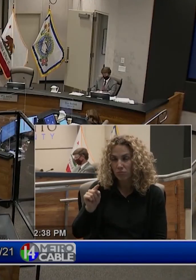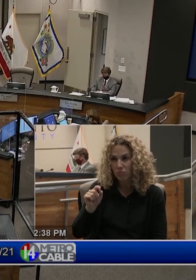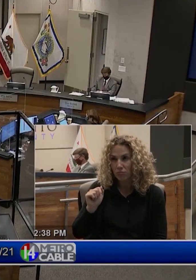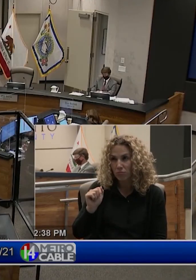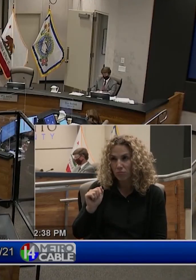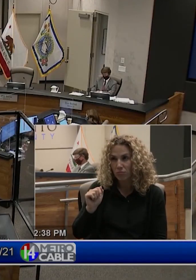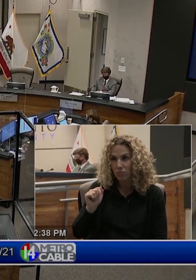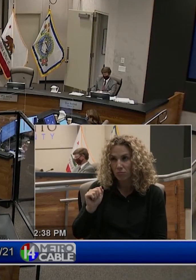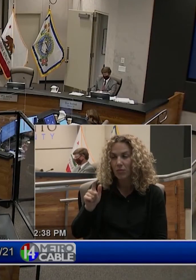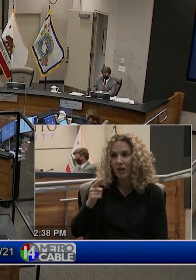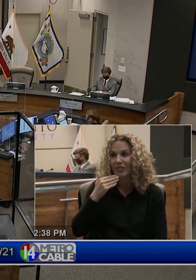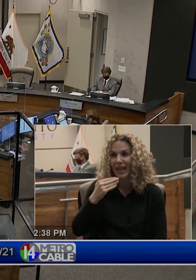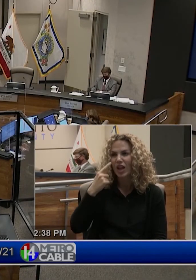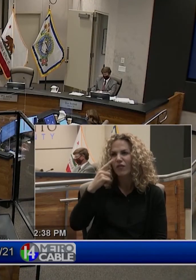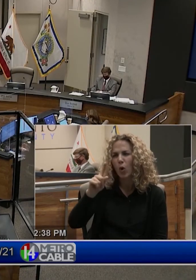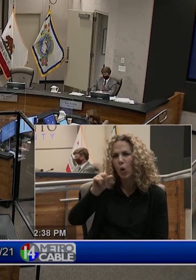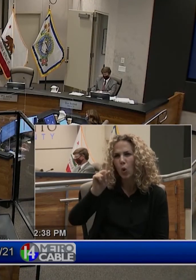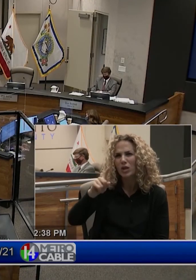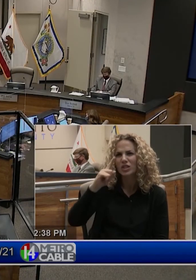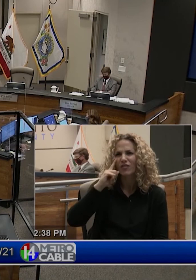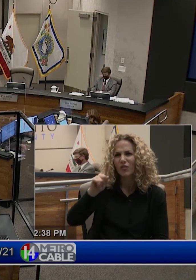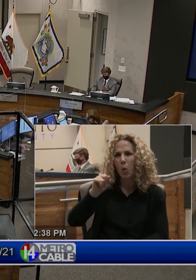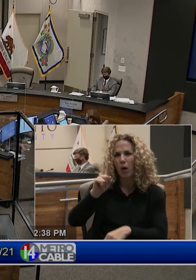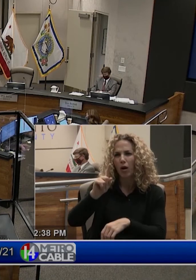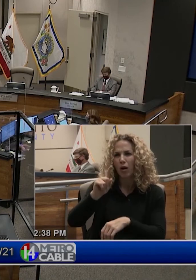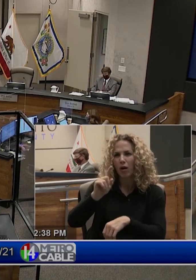DO I. QUESTION FOR CONSULTANTS THAT